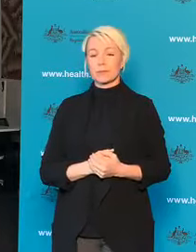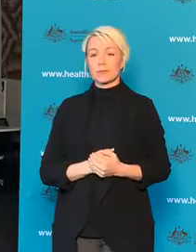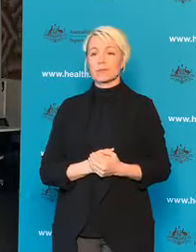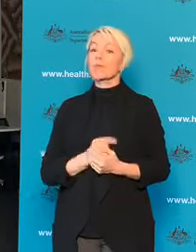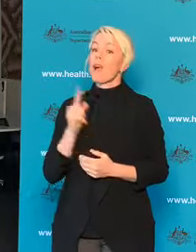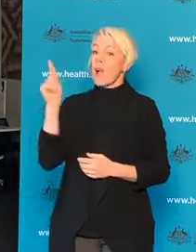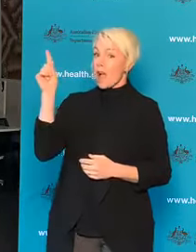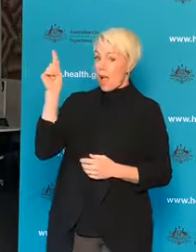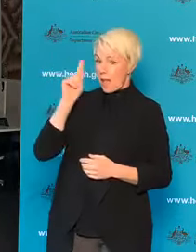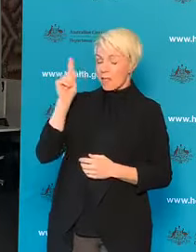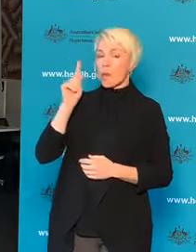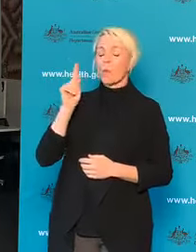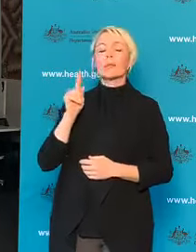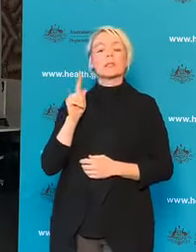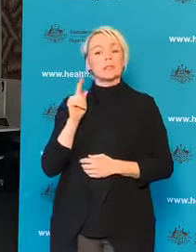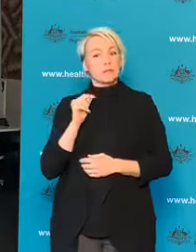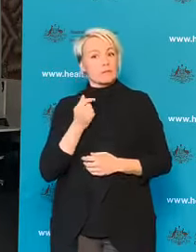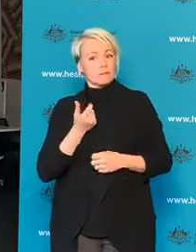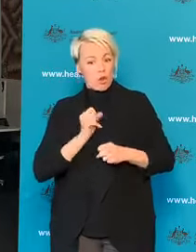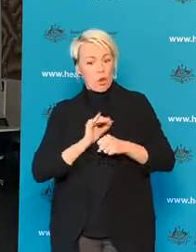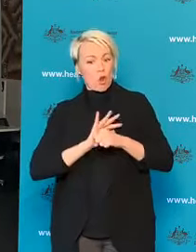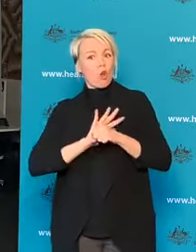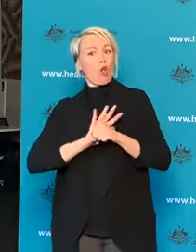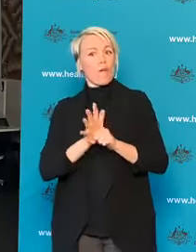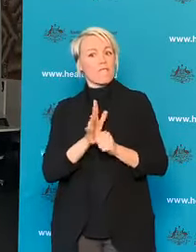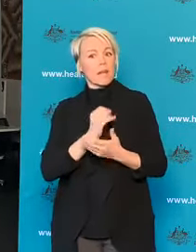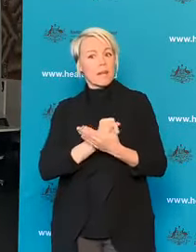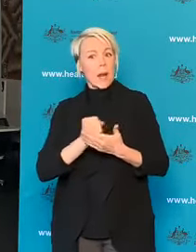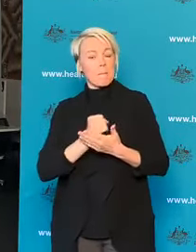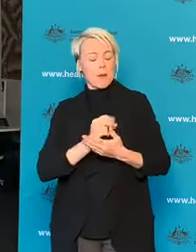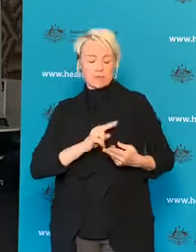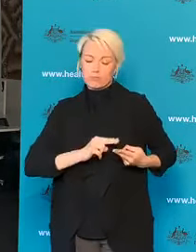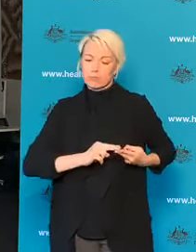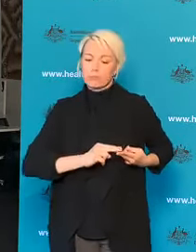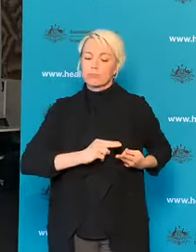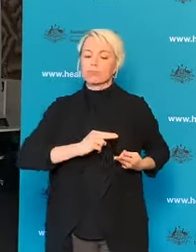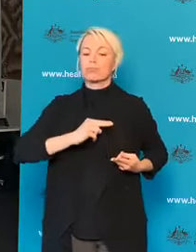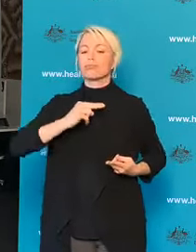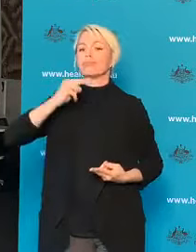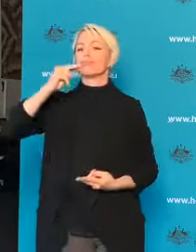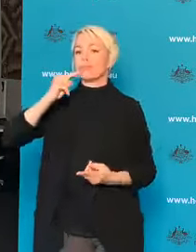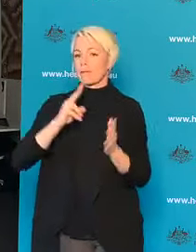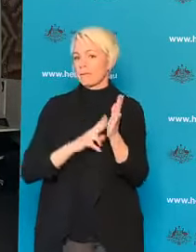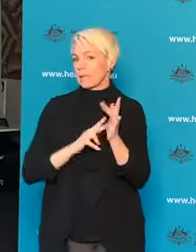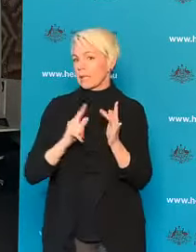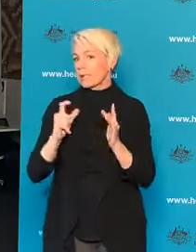very serious resurgence of COVID-19 in Victoria. We are seeing a smaller